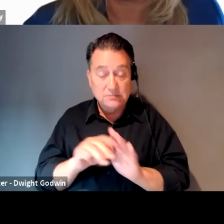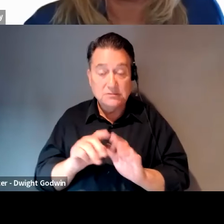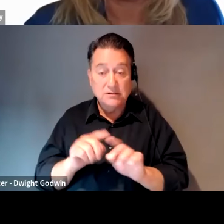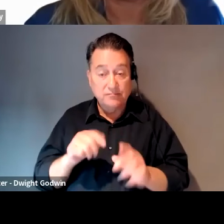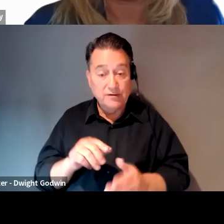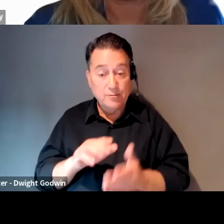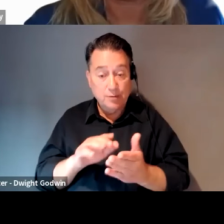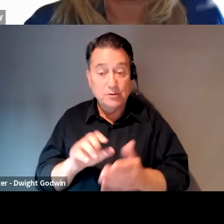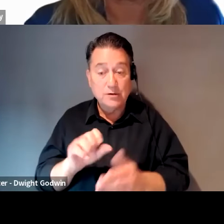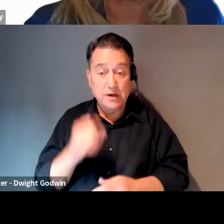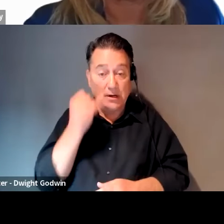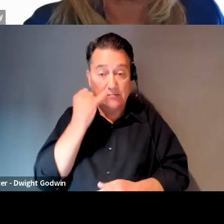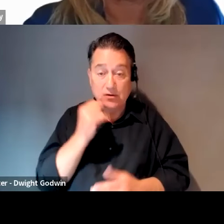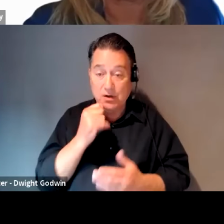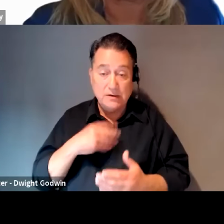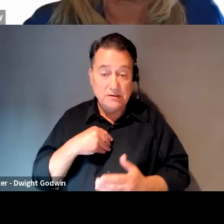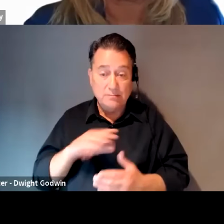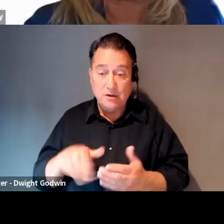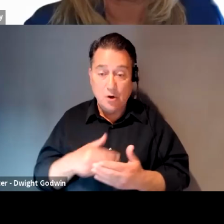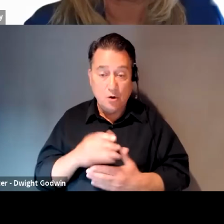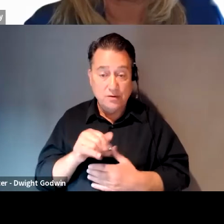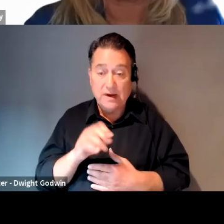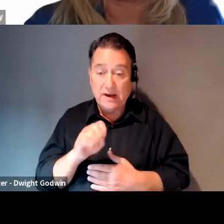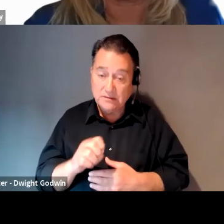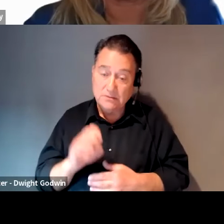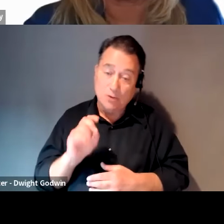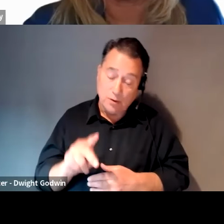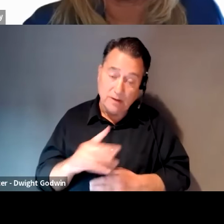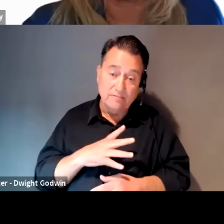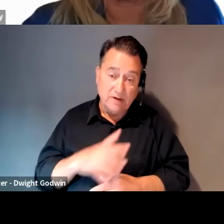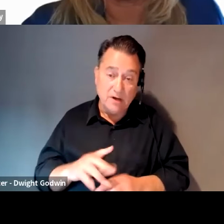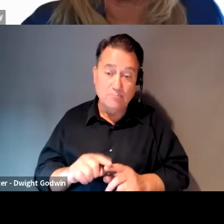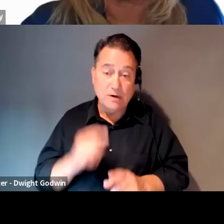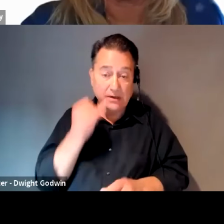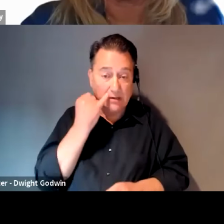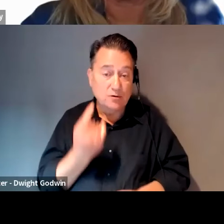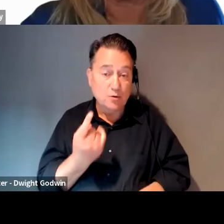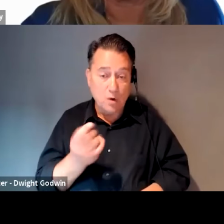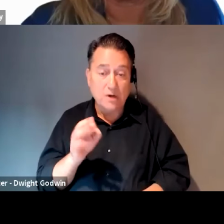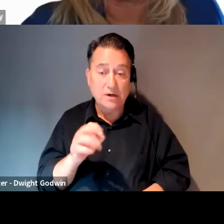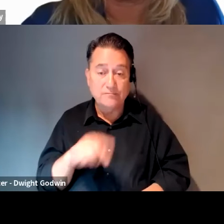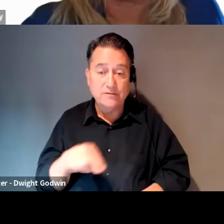So, yeah, if you're not taking all the cases, you're not taking all the cases, but if you're one of those rural courts,